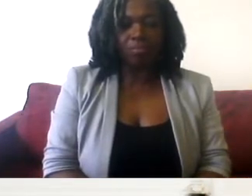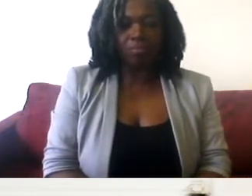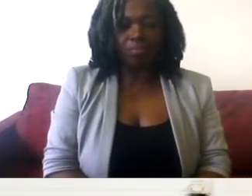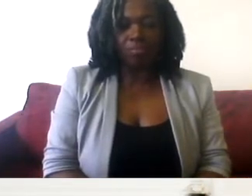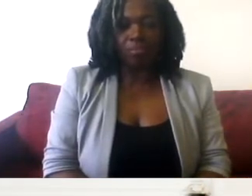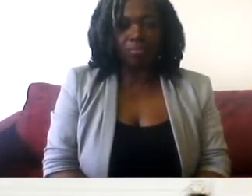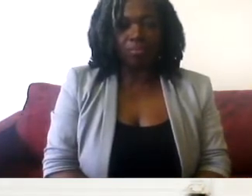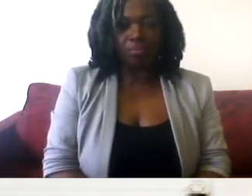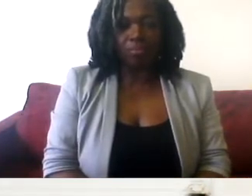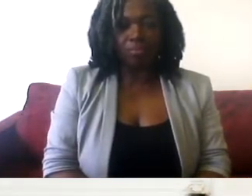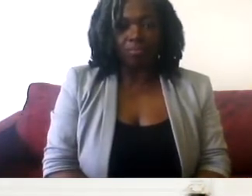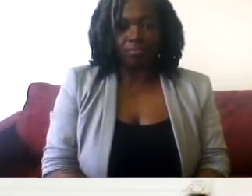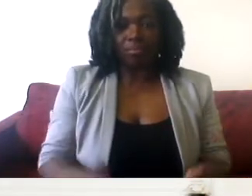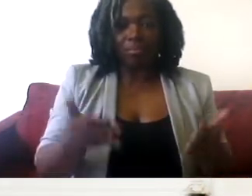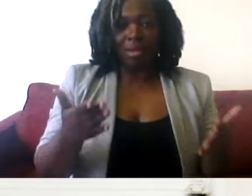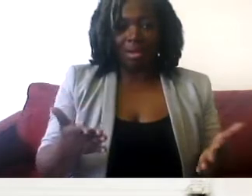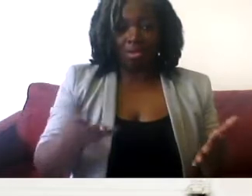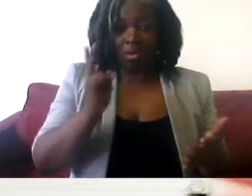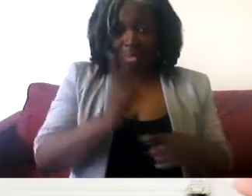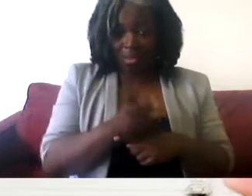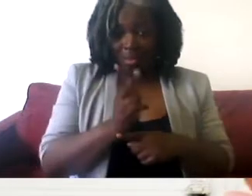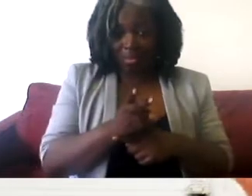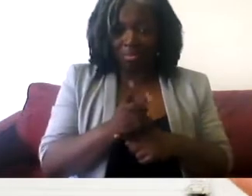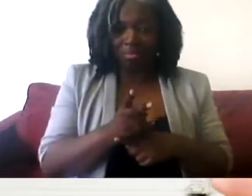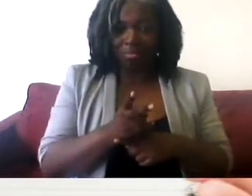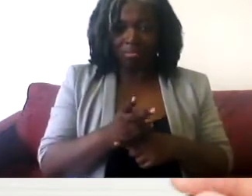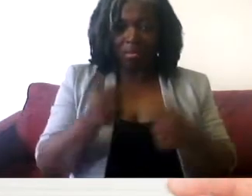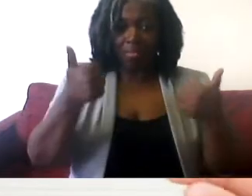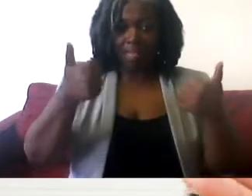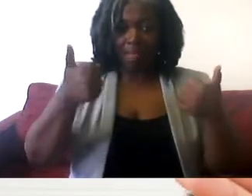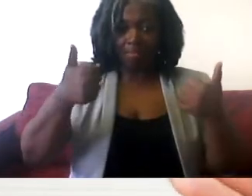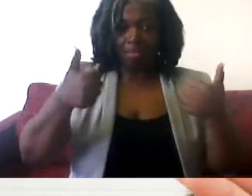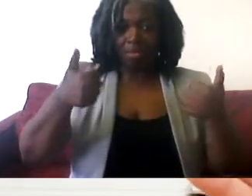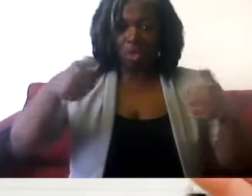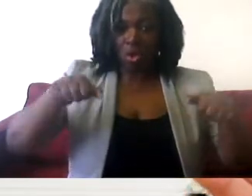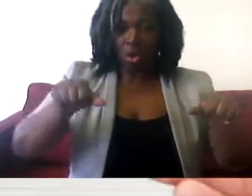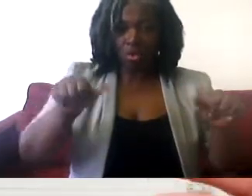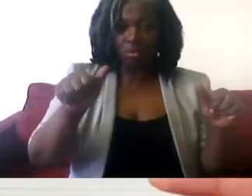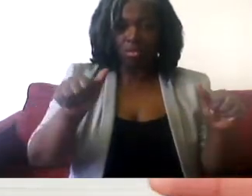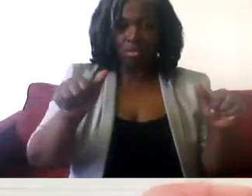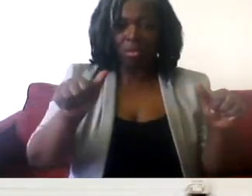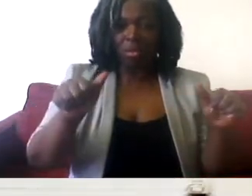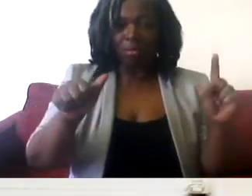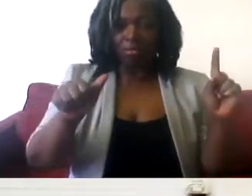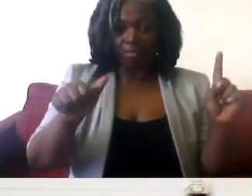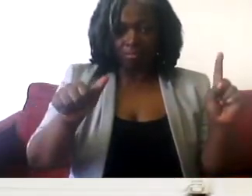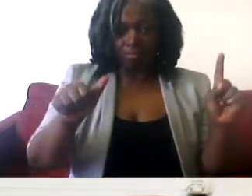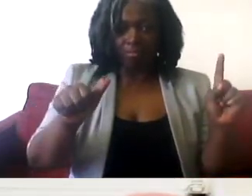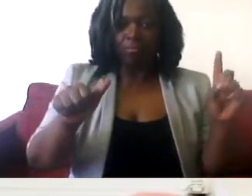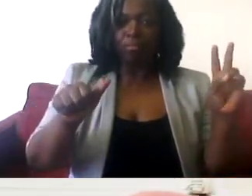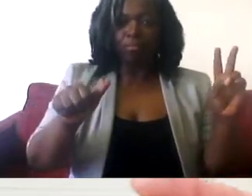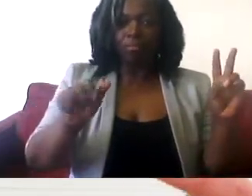repeat the same pattern. This time using